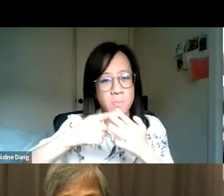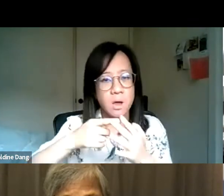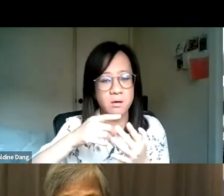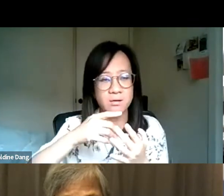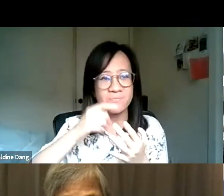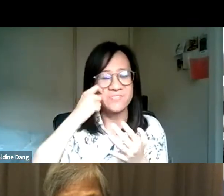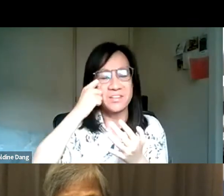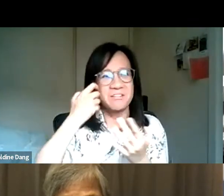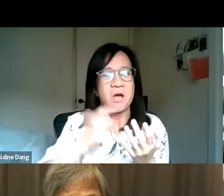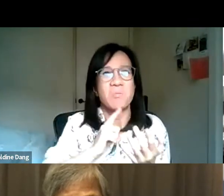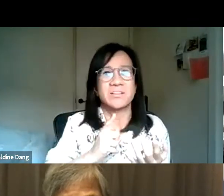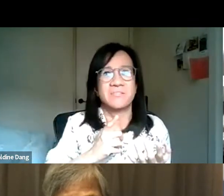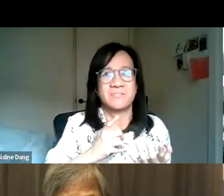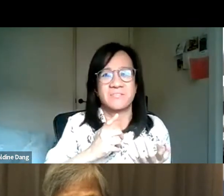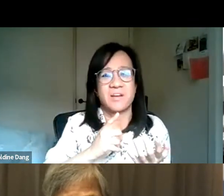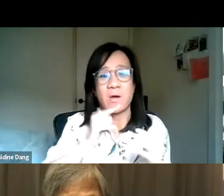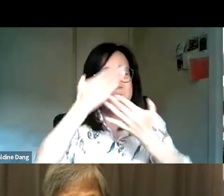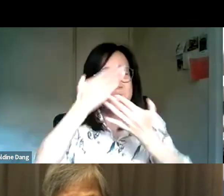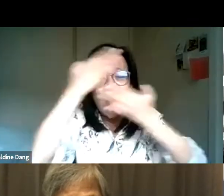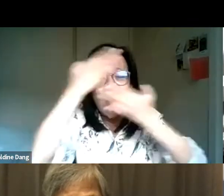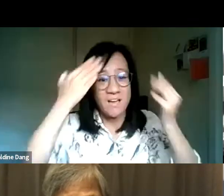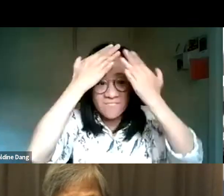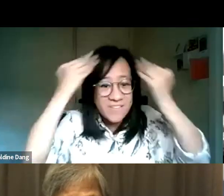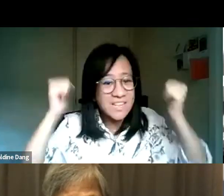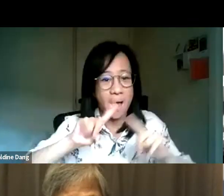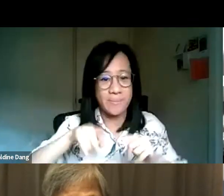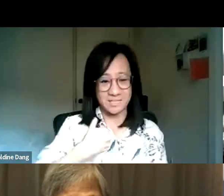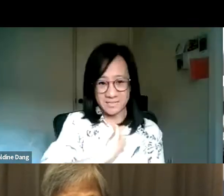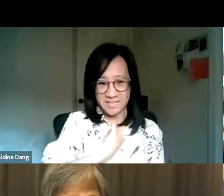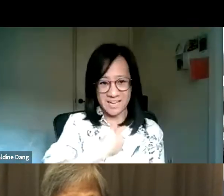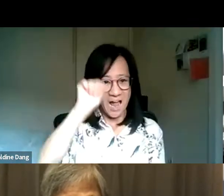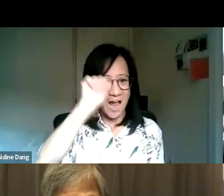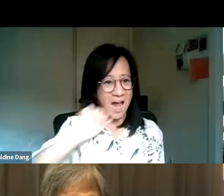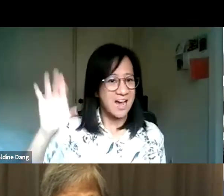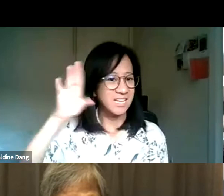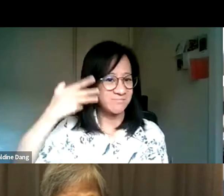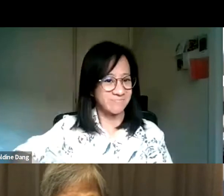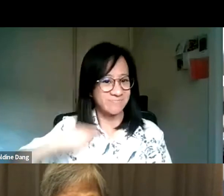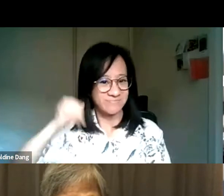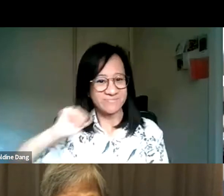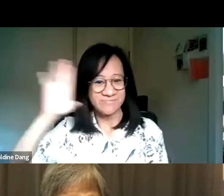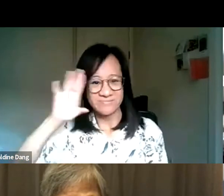It was amazing.